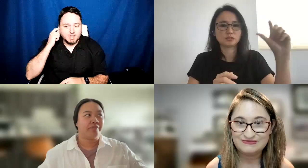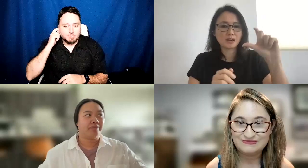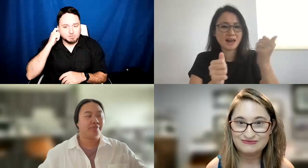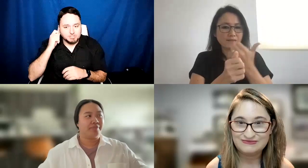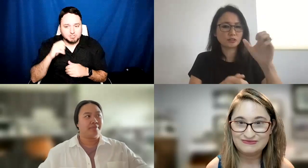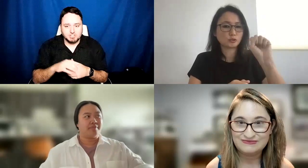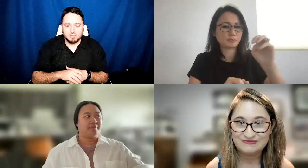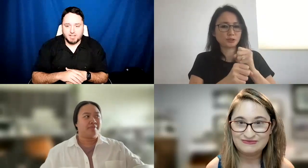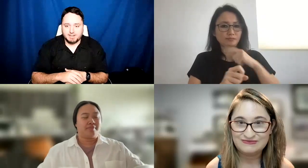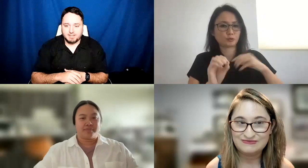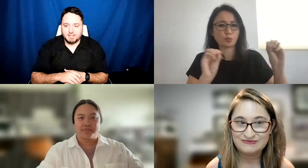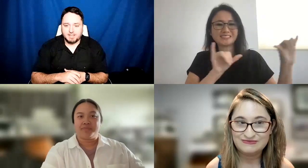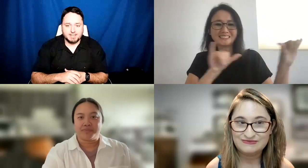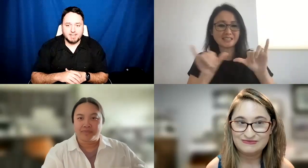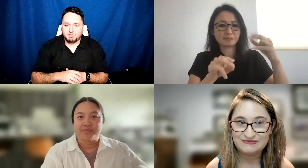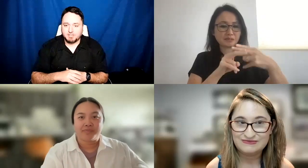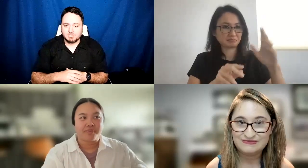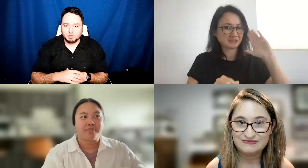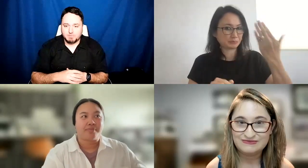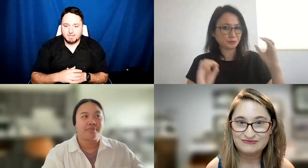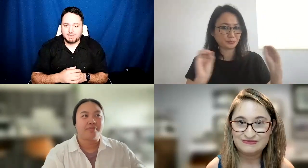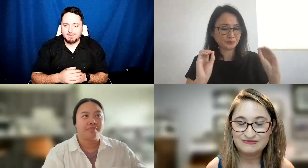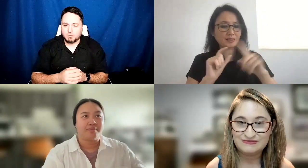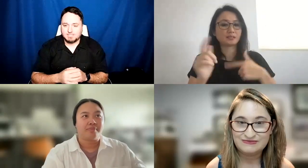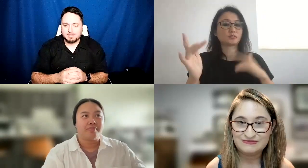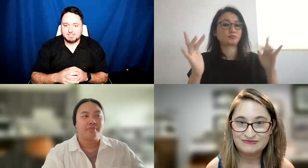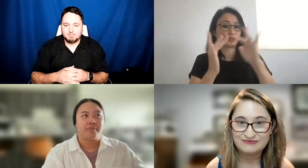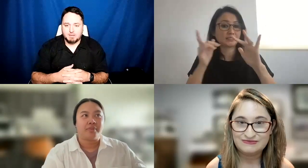I was researching online and everything on social media, and everyone seemed by the same name,